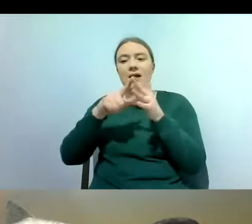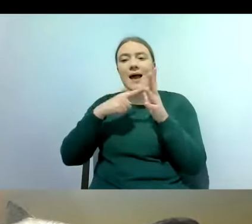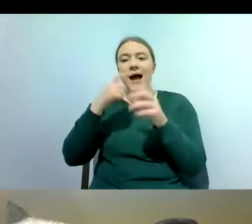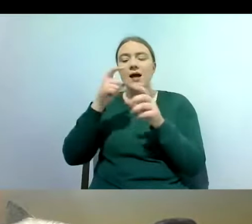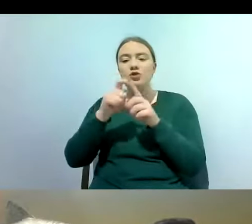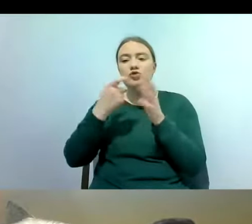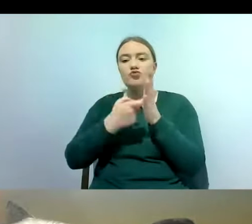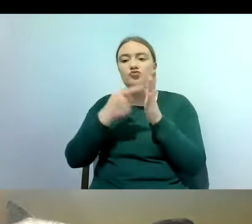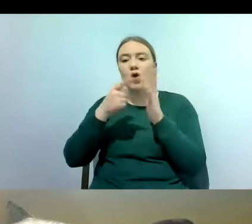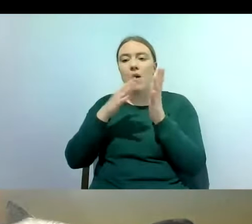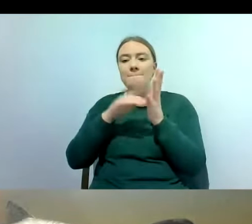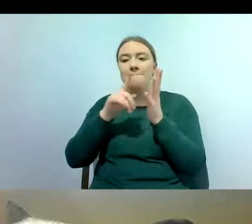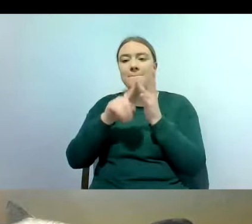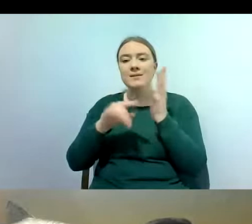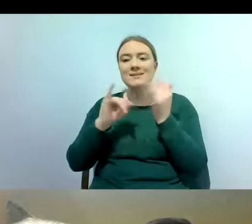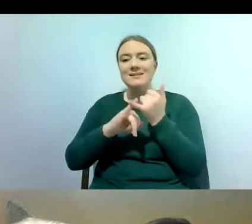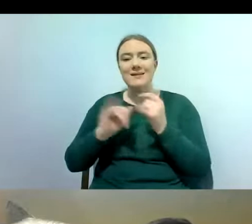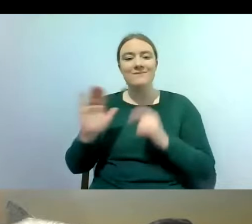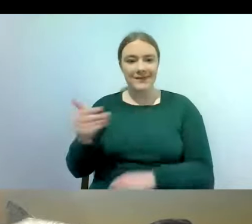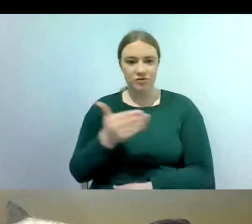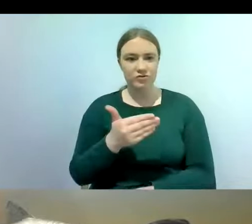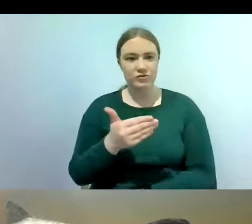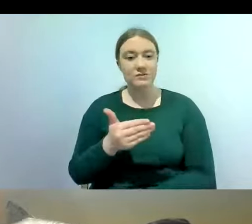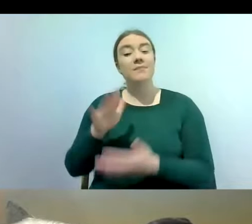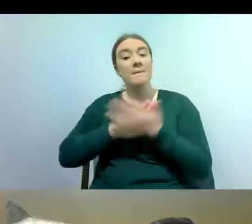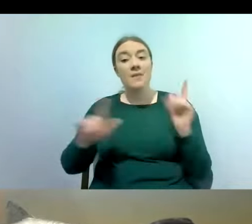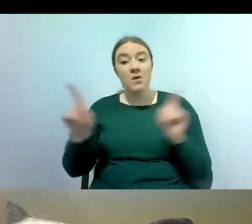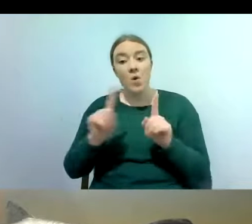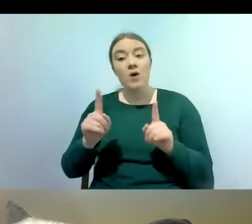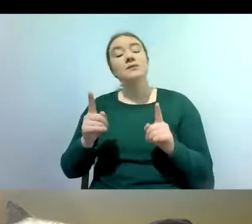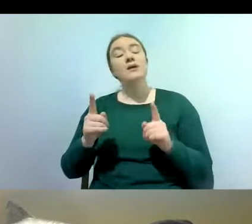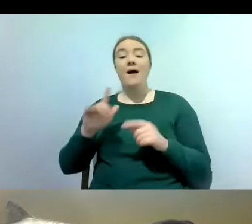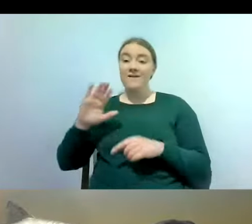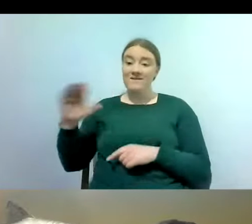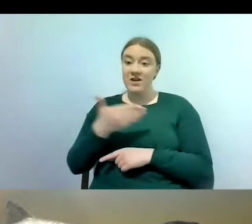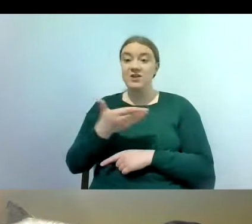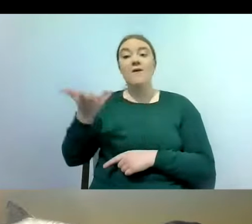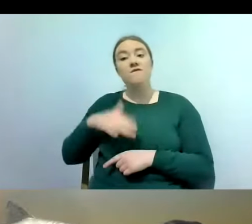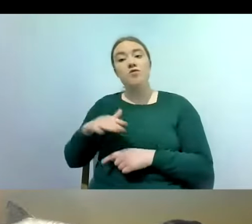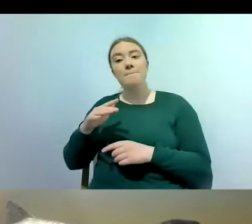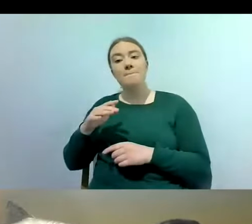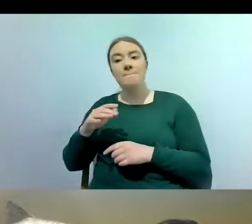and these are fish that migrate between salt water and fresh water to complete their life cycle